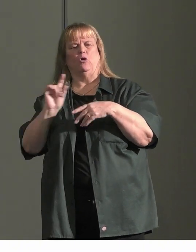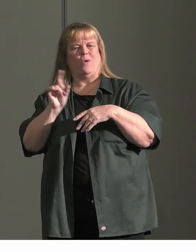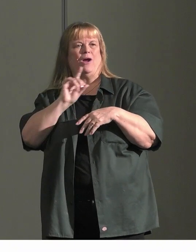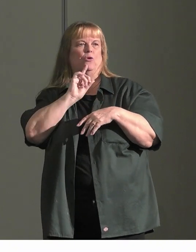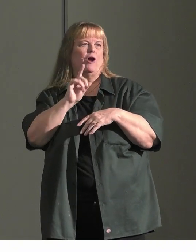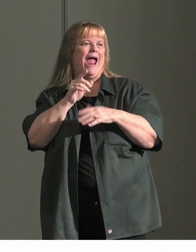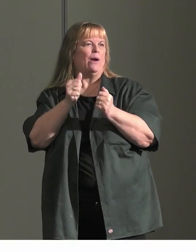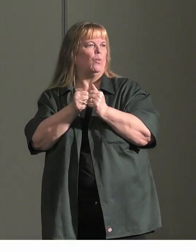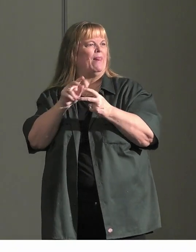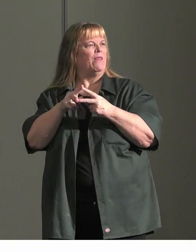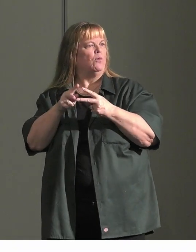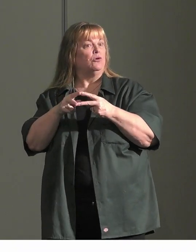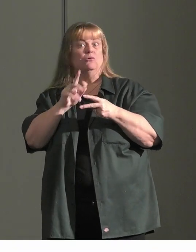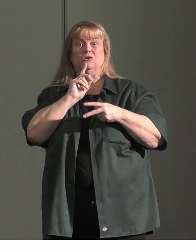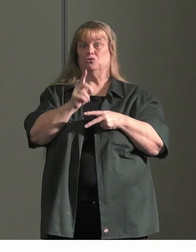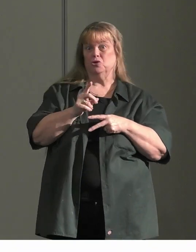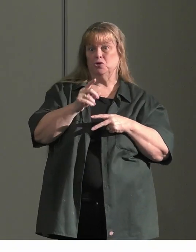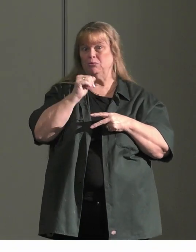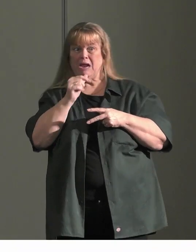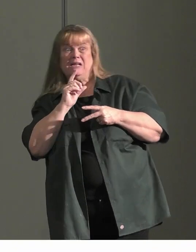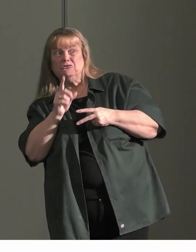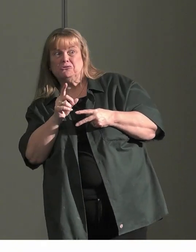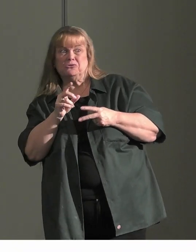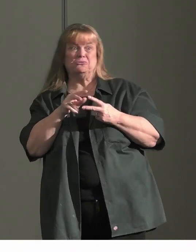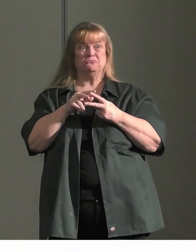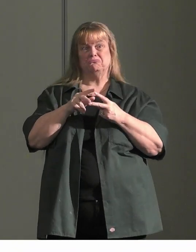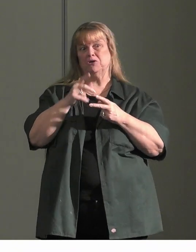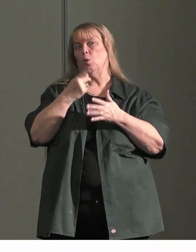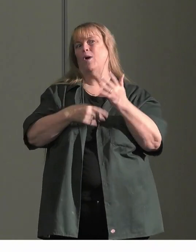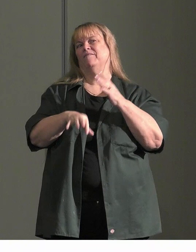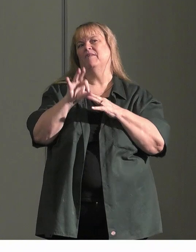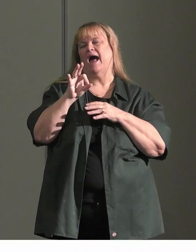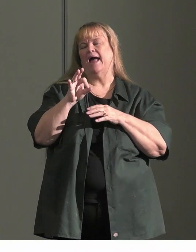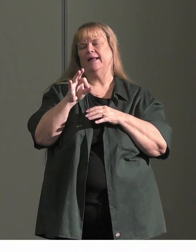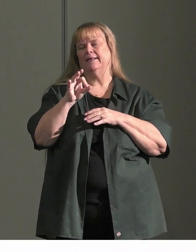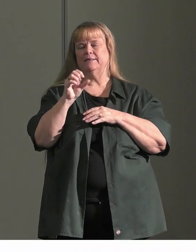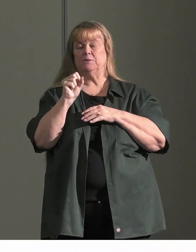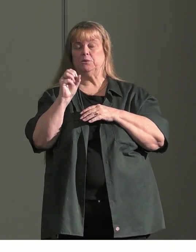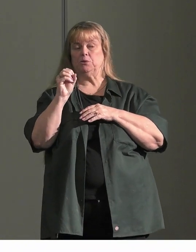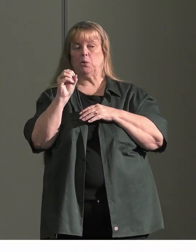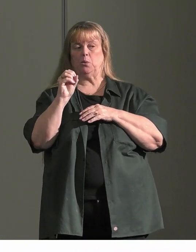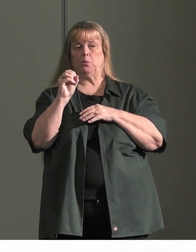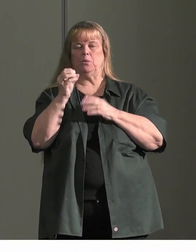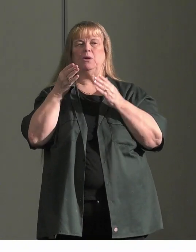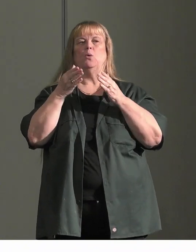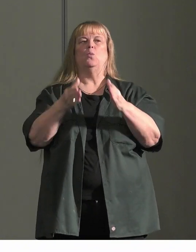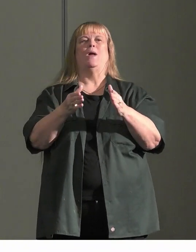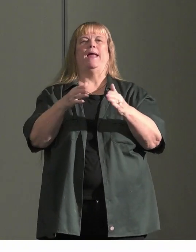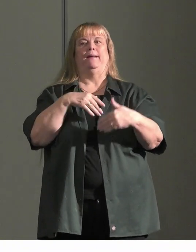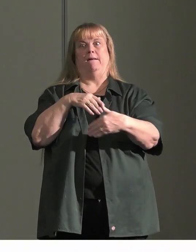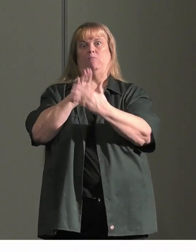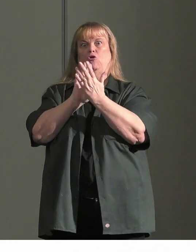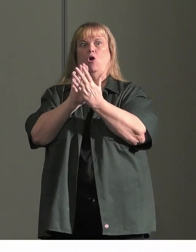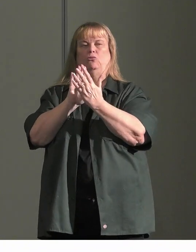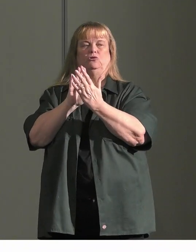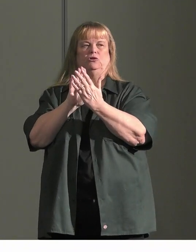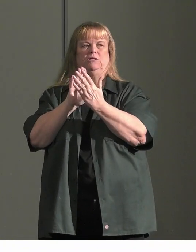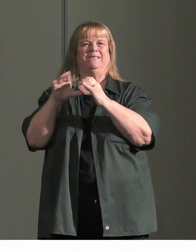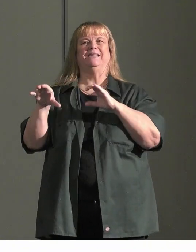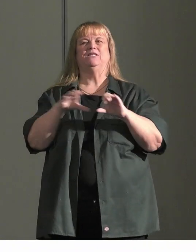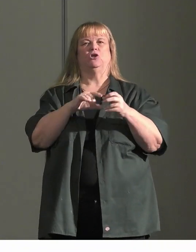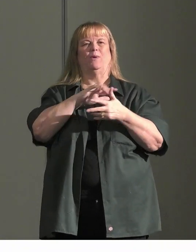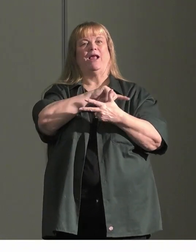them. Is it true or not? What could we find? The way we approach this is doing 3 studies.